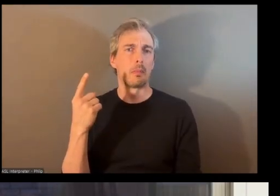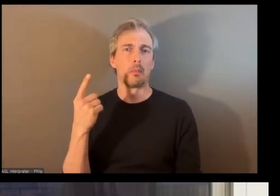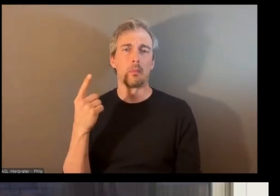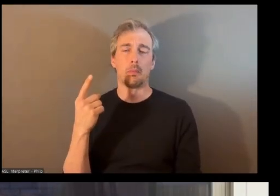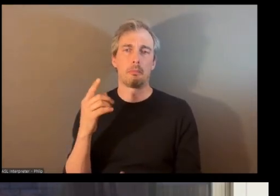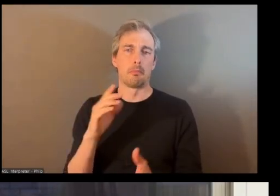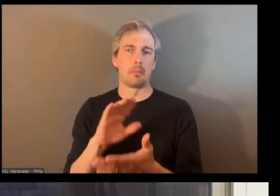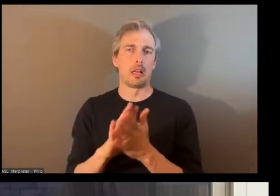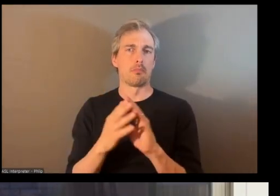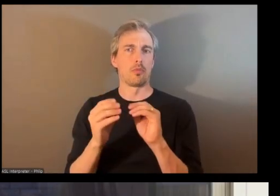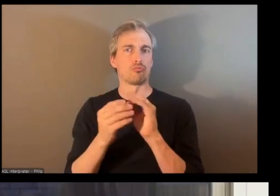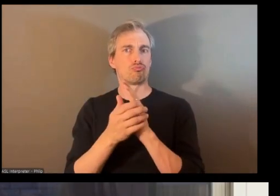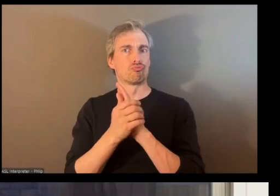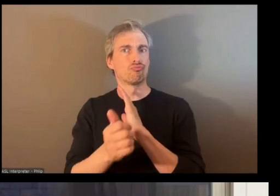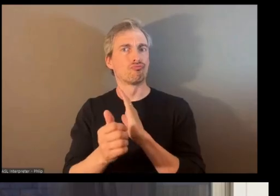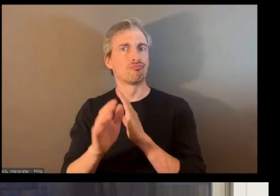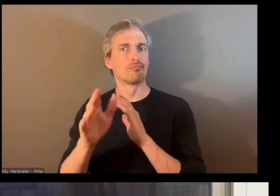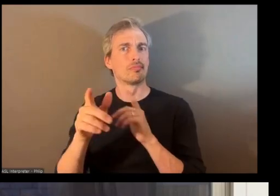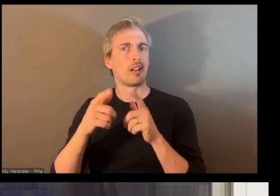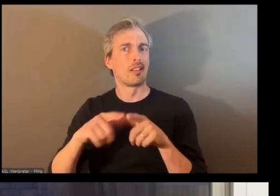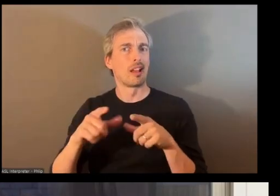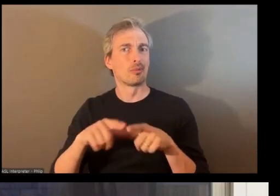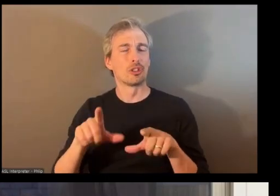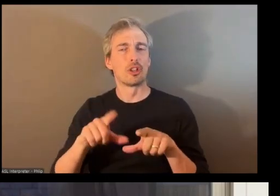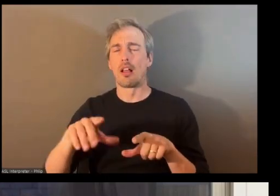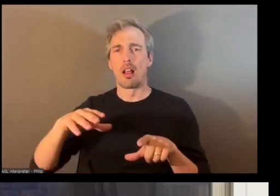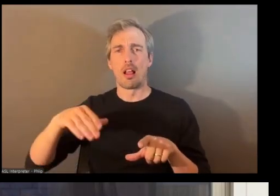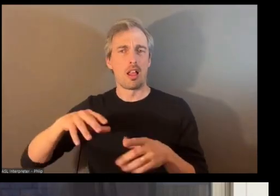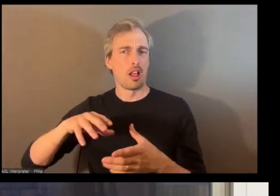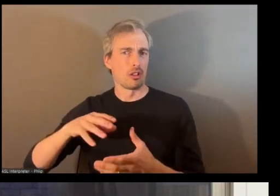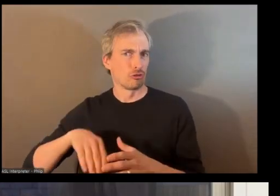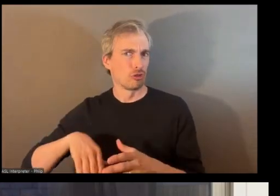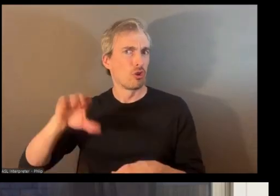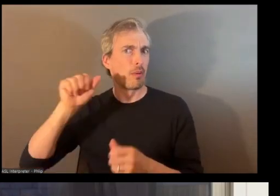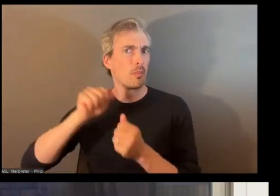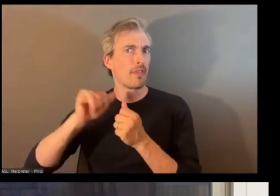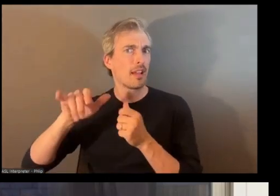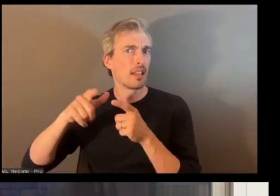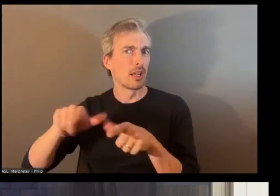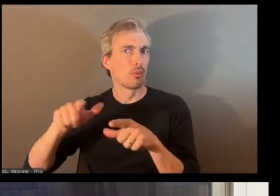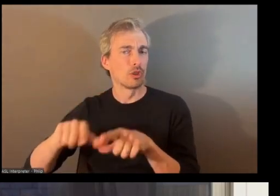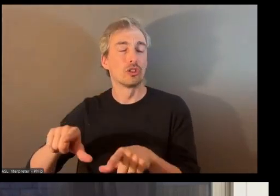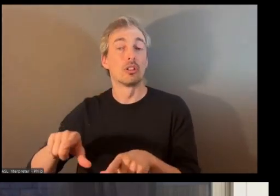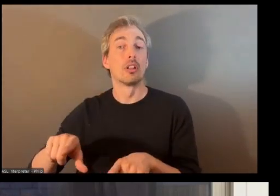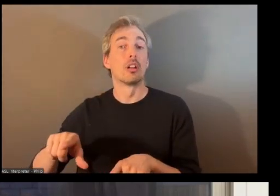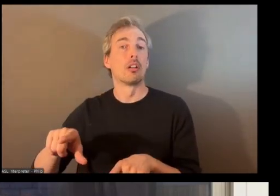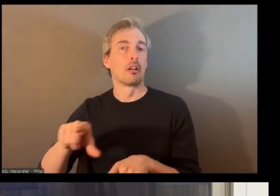grow up with... It's really empowering to be able to complete a task on your own.